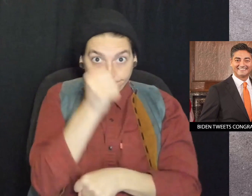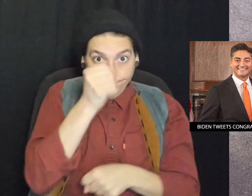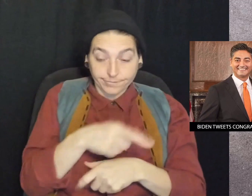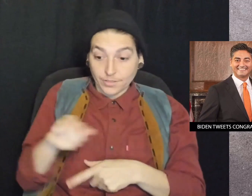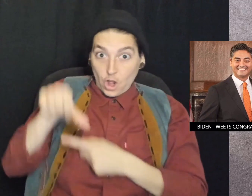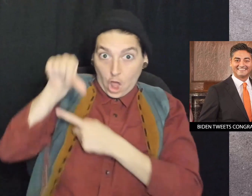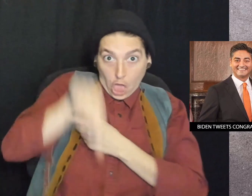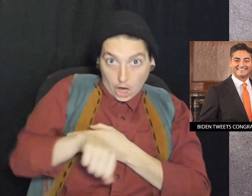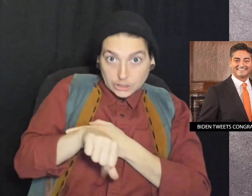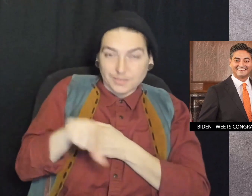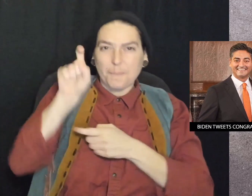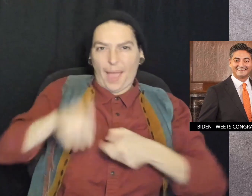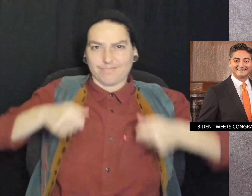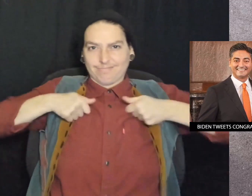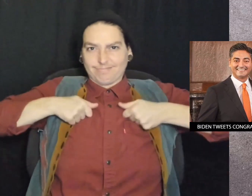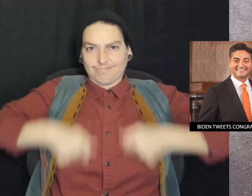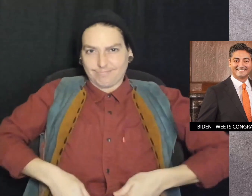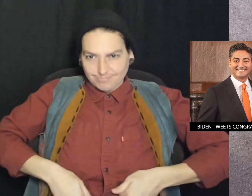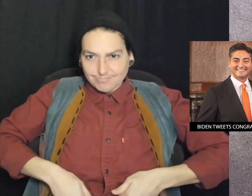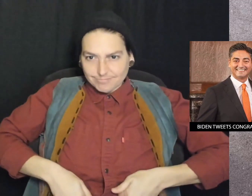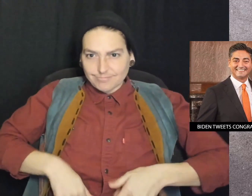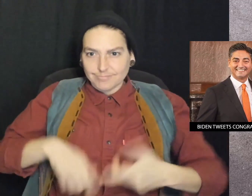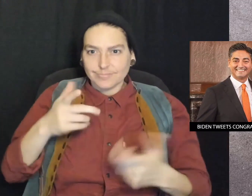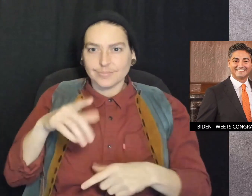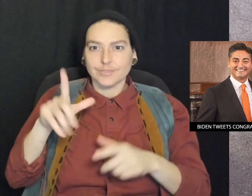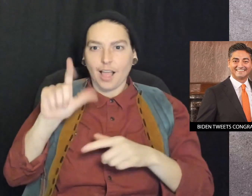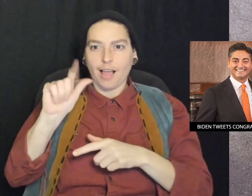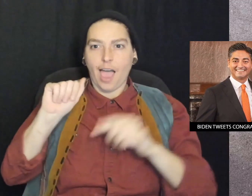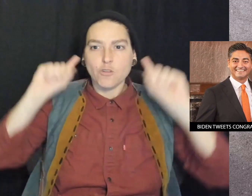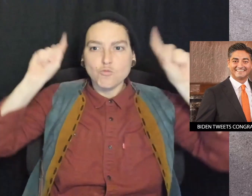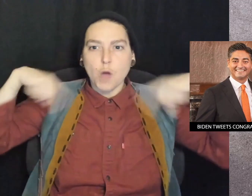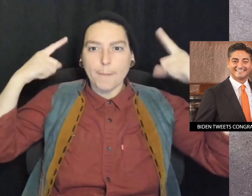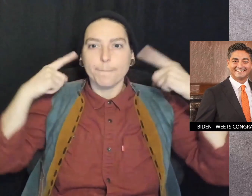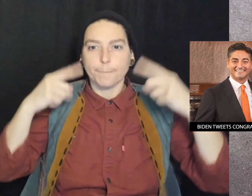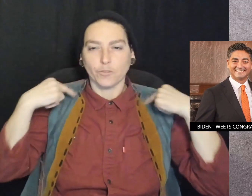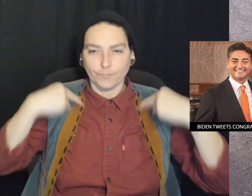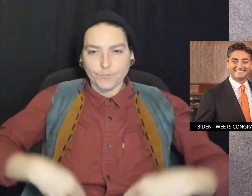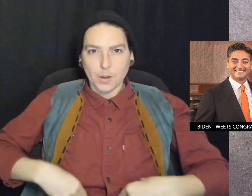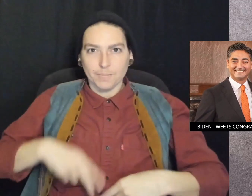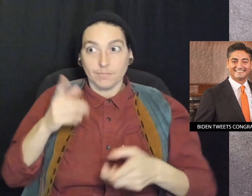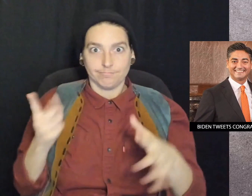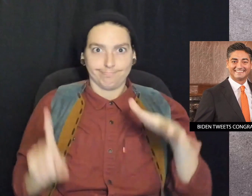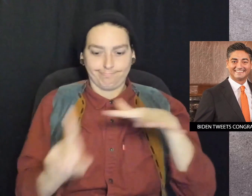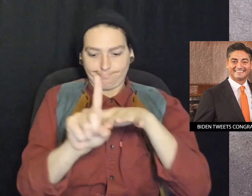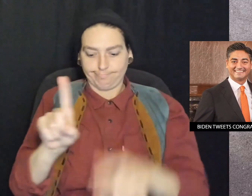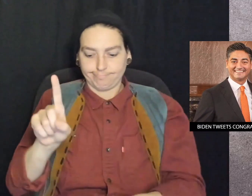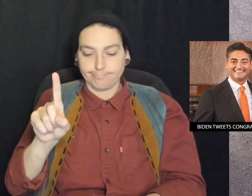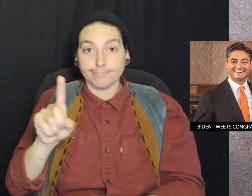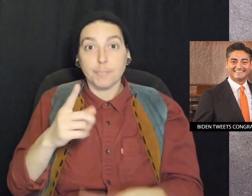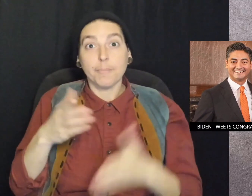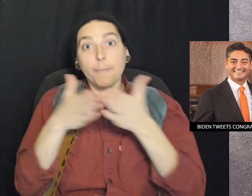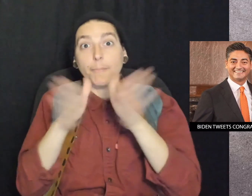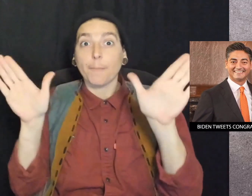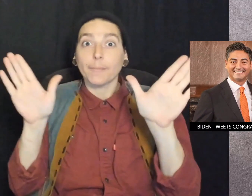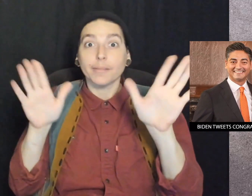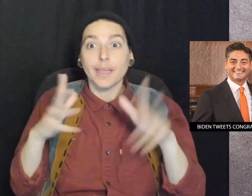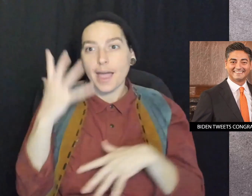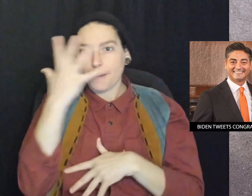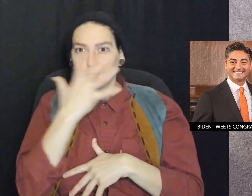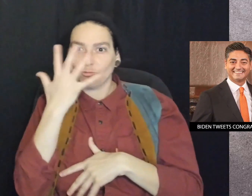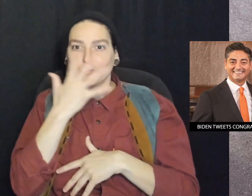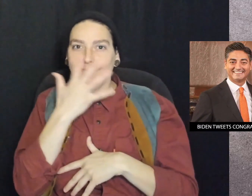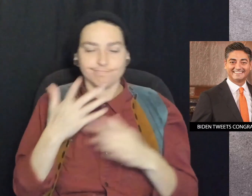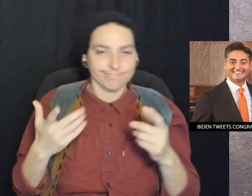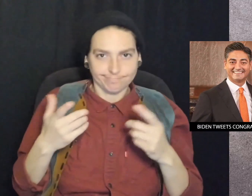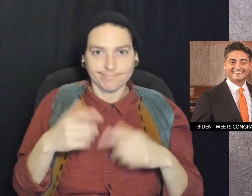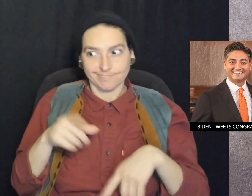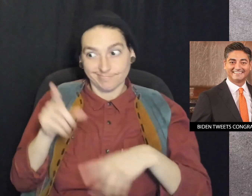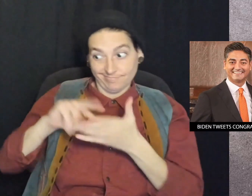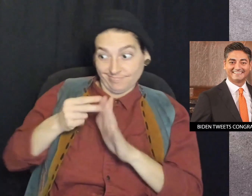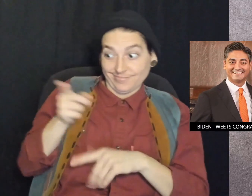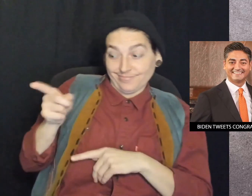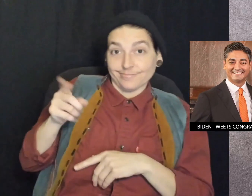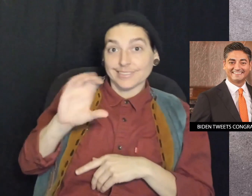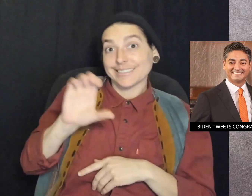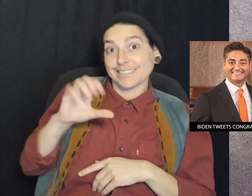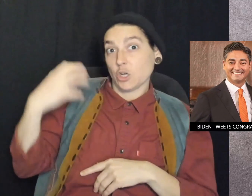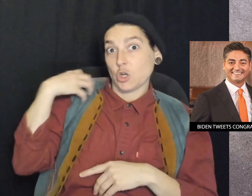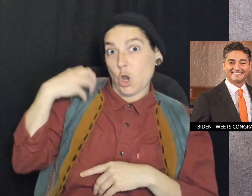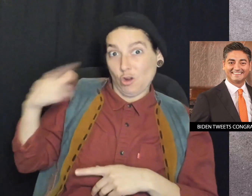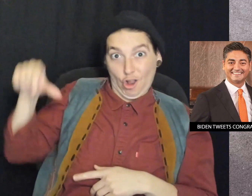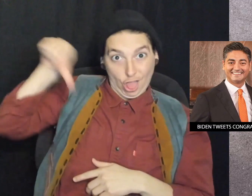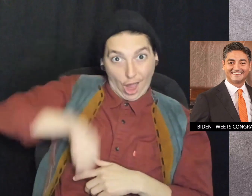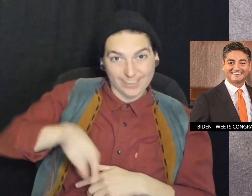Cincinnati Mayor Aftab Pureval has to wear a Rams jersey at a public appearance